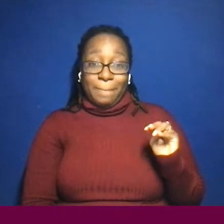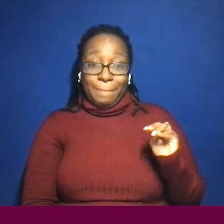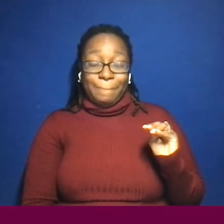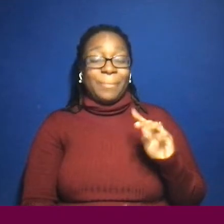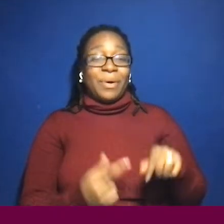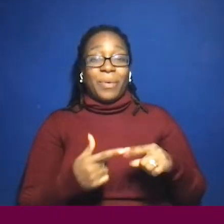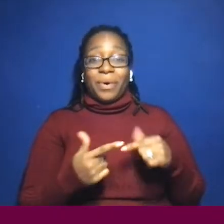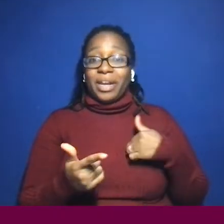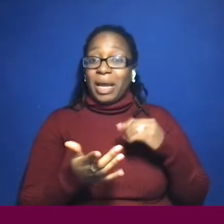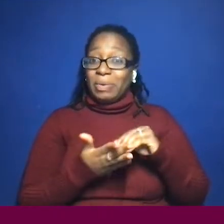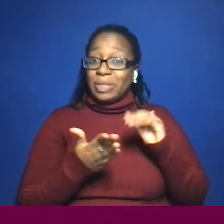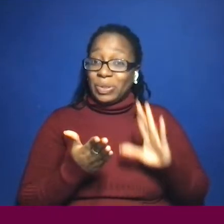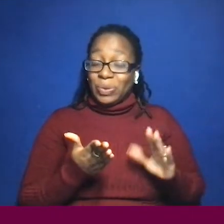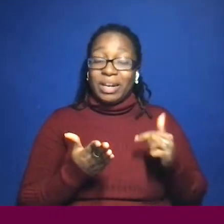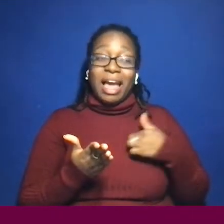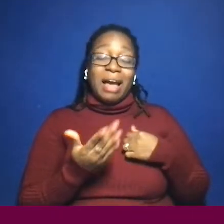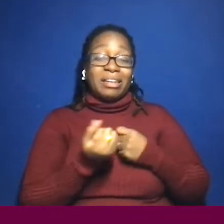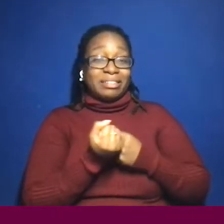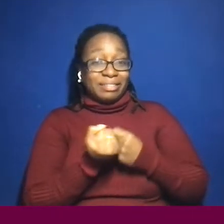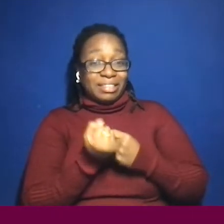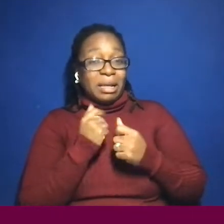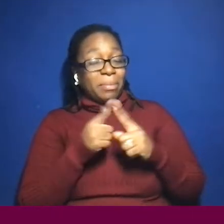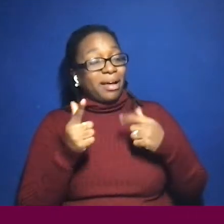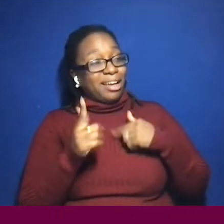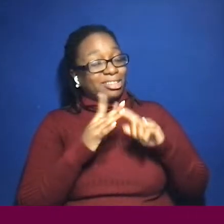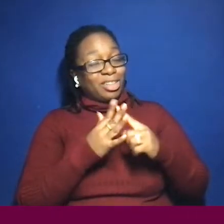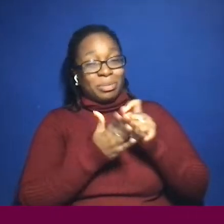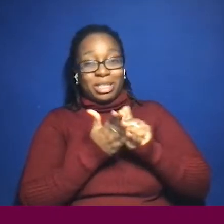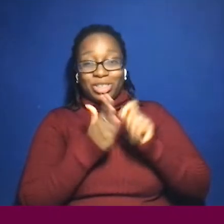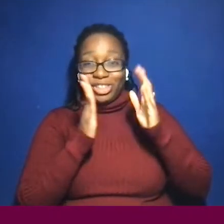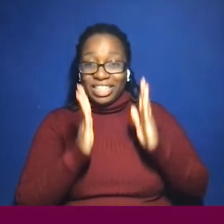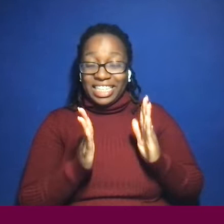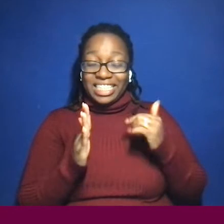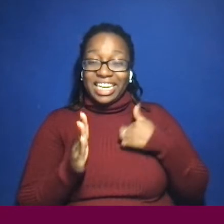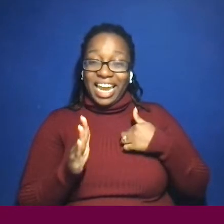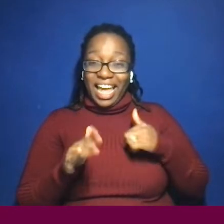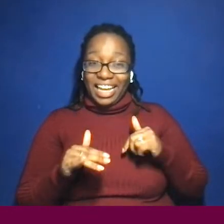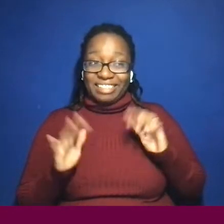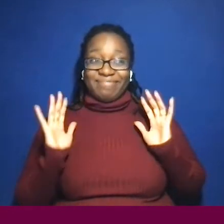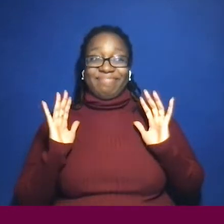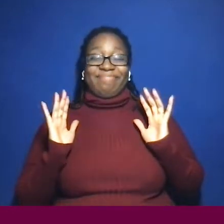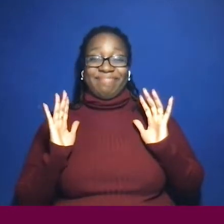but then I became a journalist and I stepped back and thought... Actually as journalism,